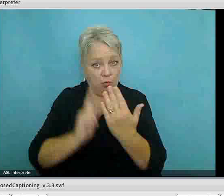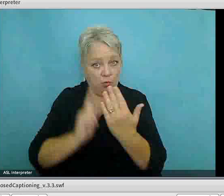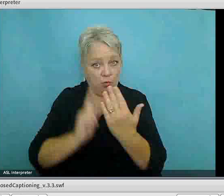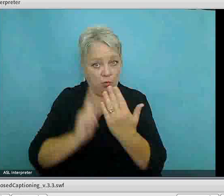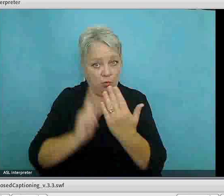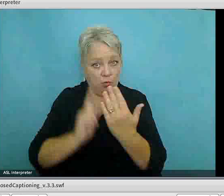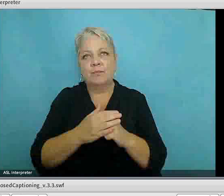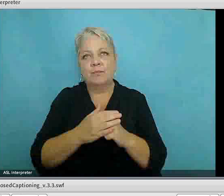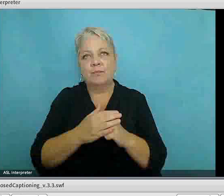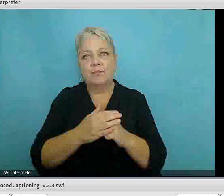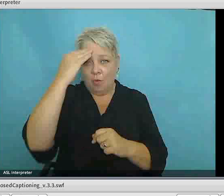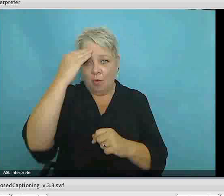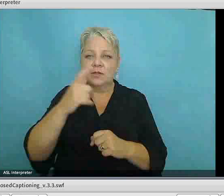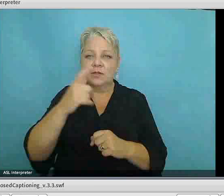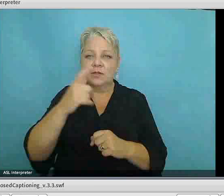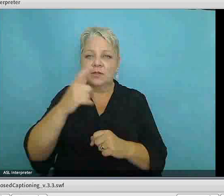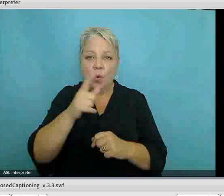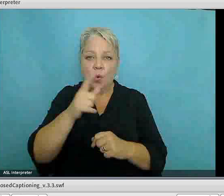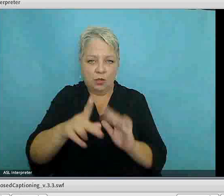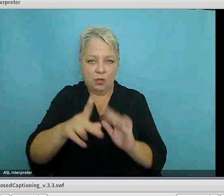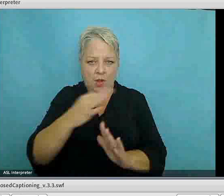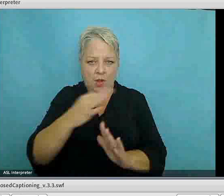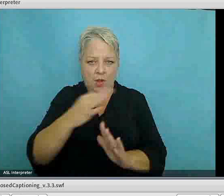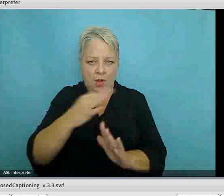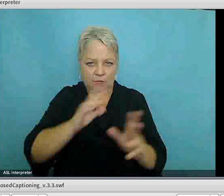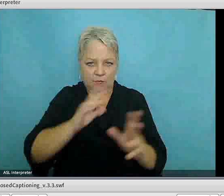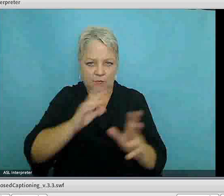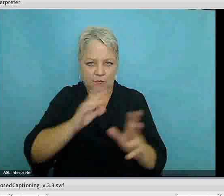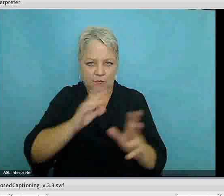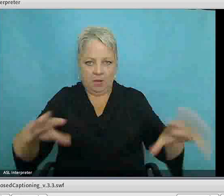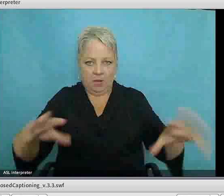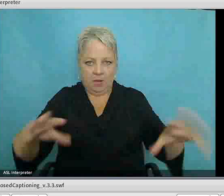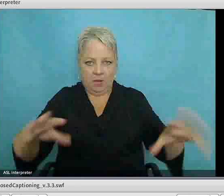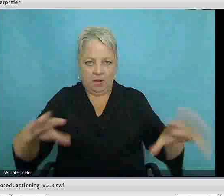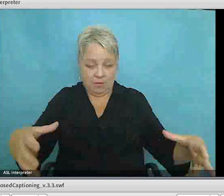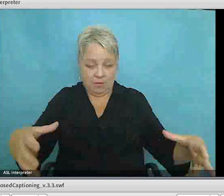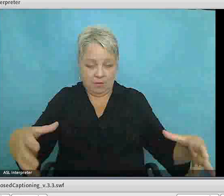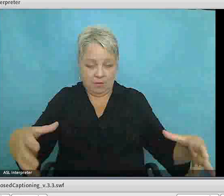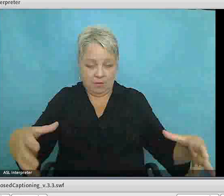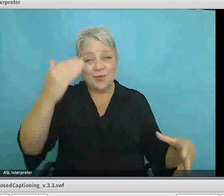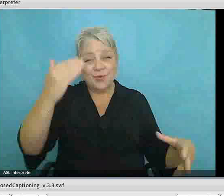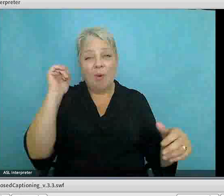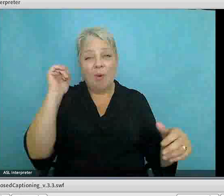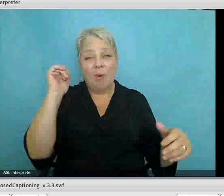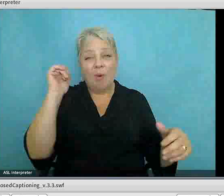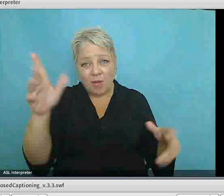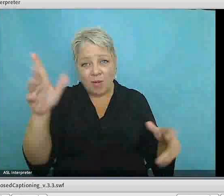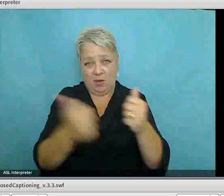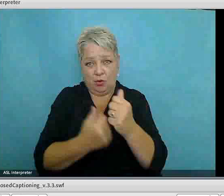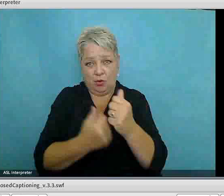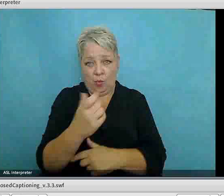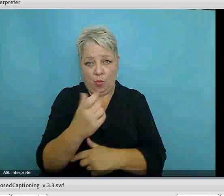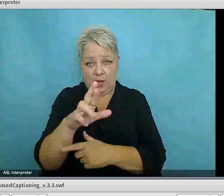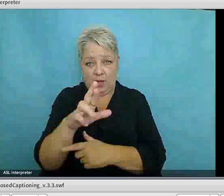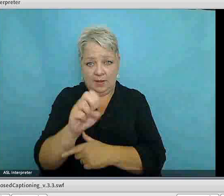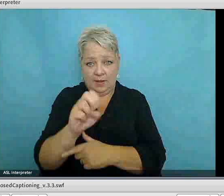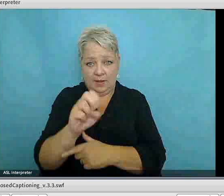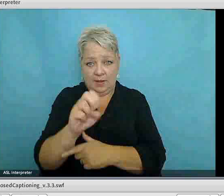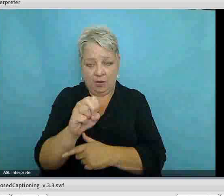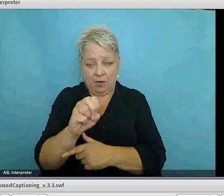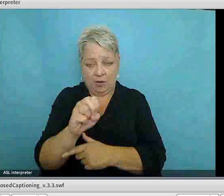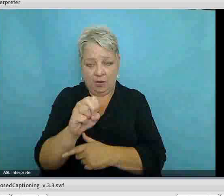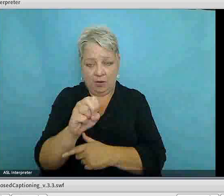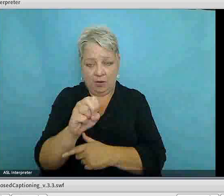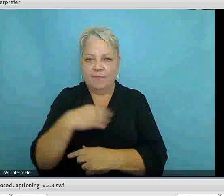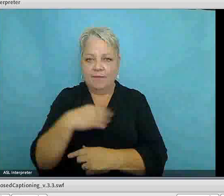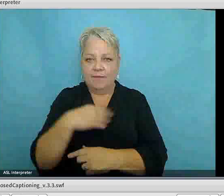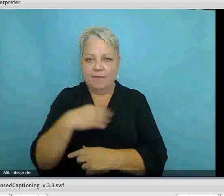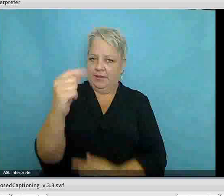program has some type of disability, and they cover a whole range of areas.